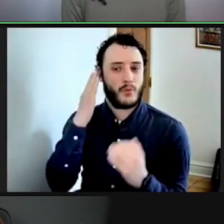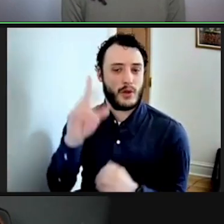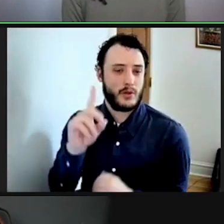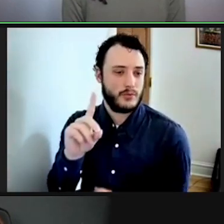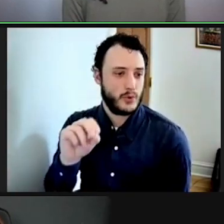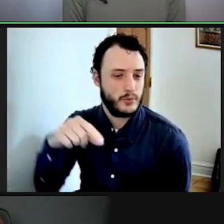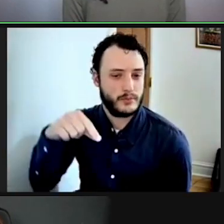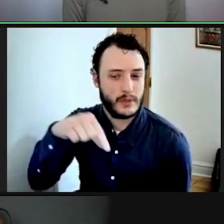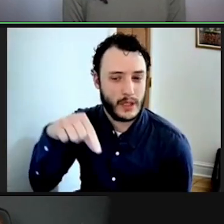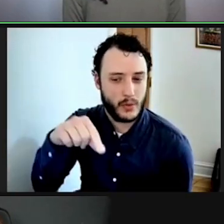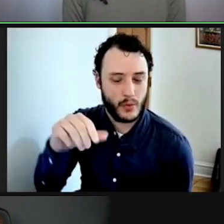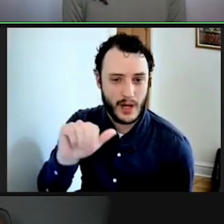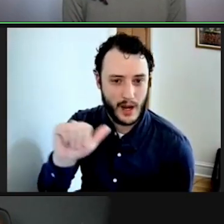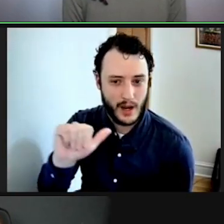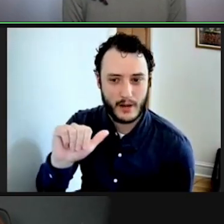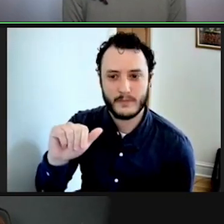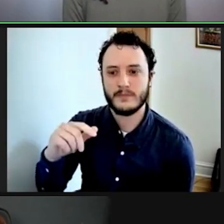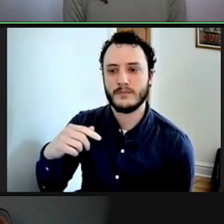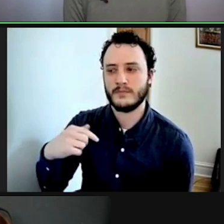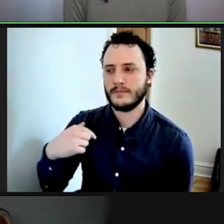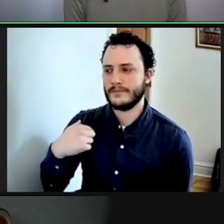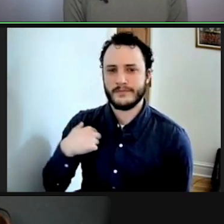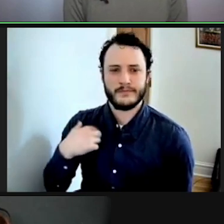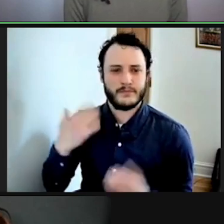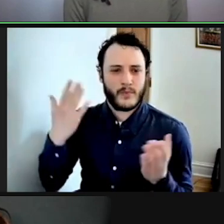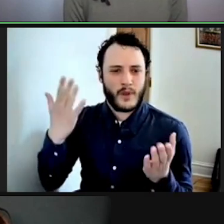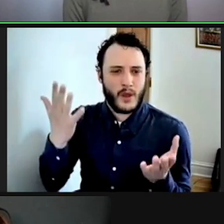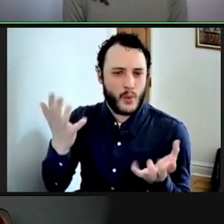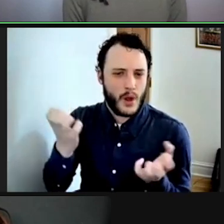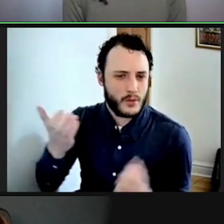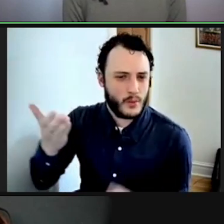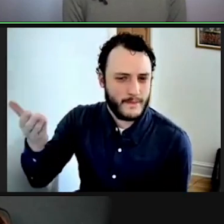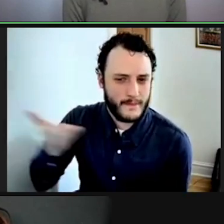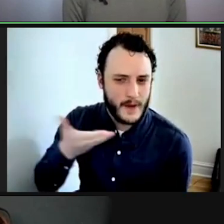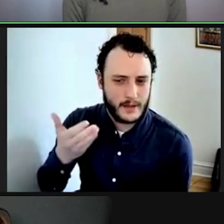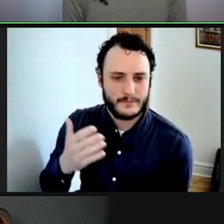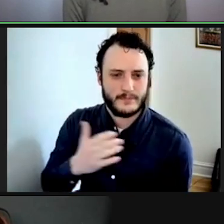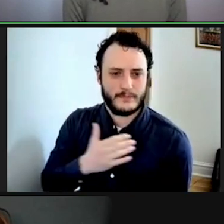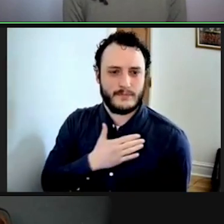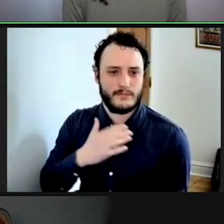And thank you all for participating. We are now going to open up our Q&A.